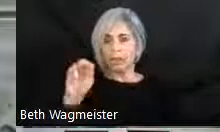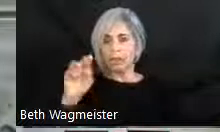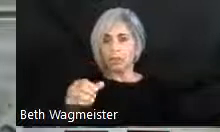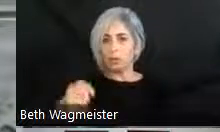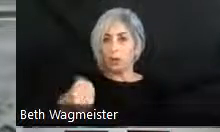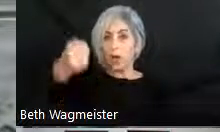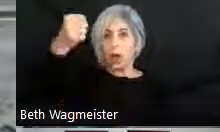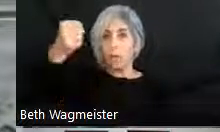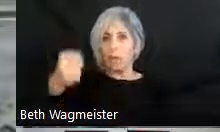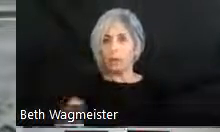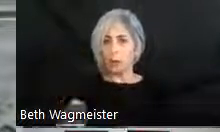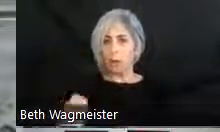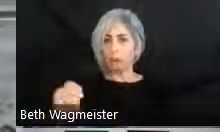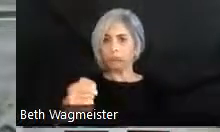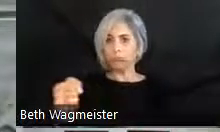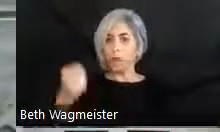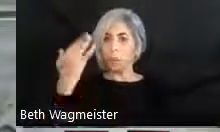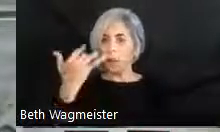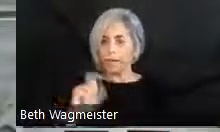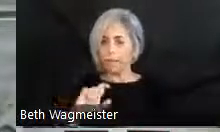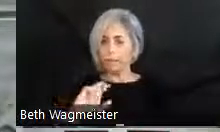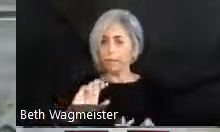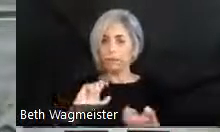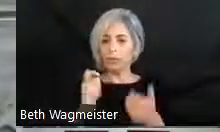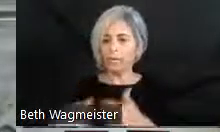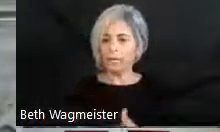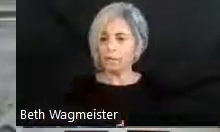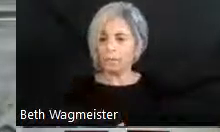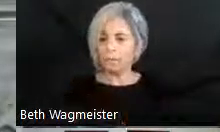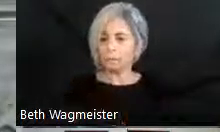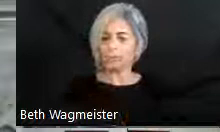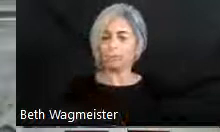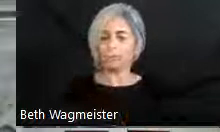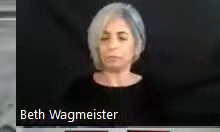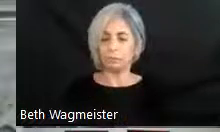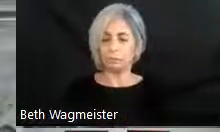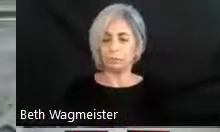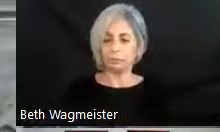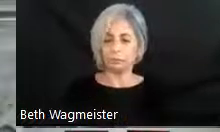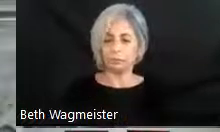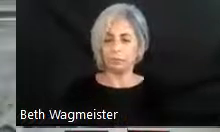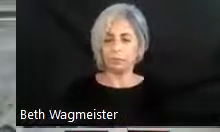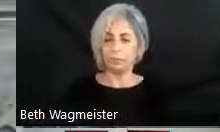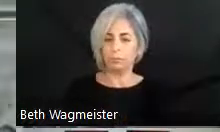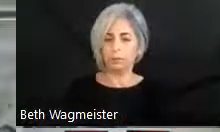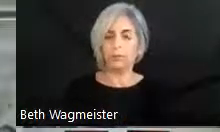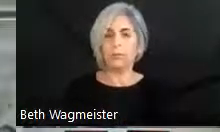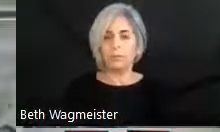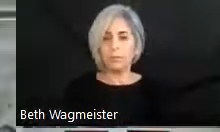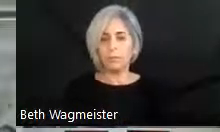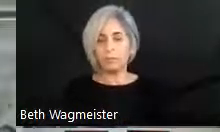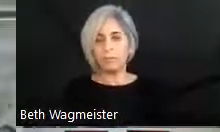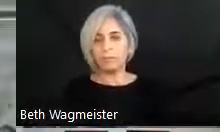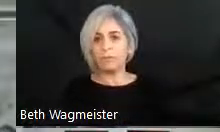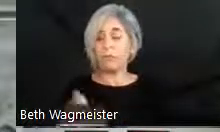or lower it to adapt to the pilot's physique. And the amazing thing was that Pilot performance soared. All of a sudden,